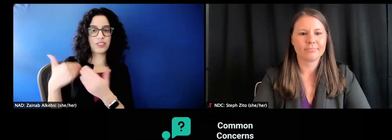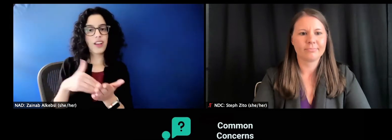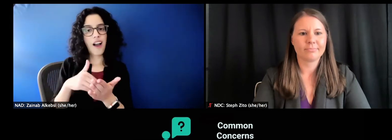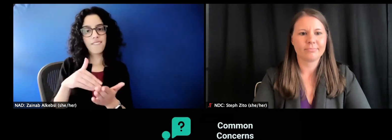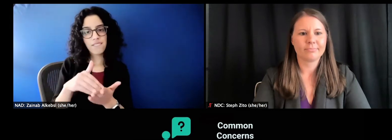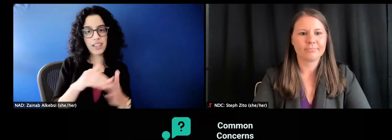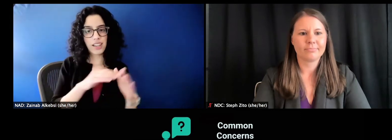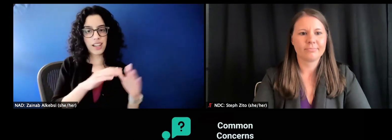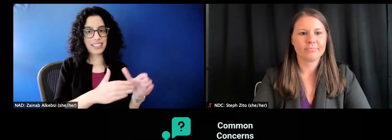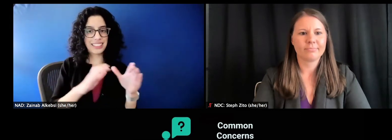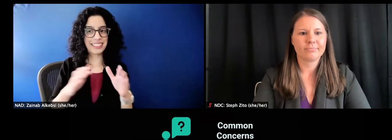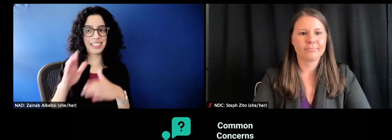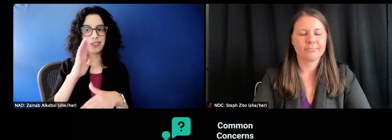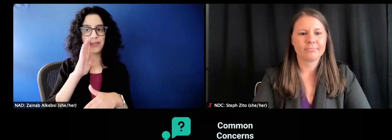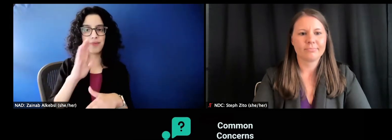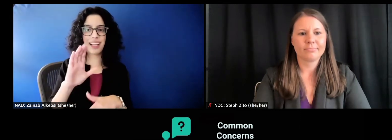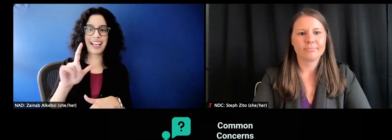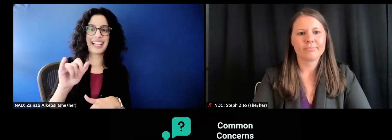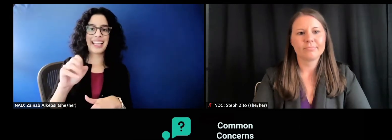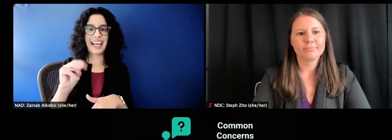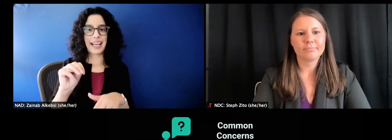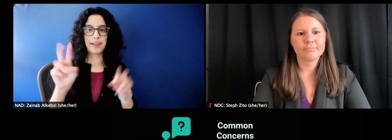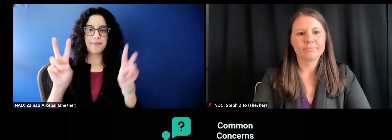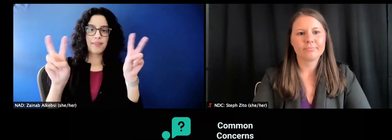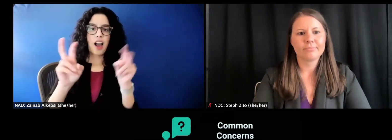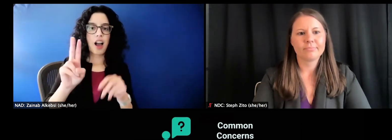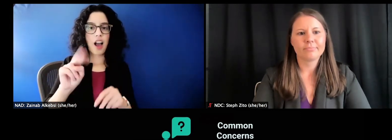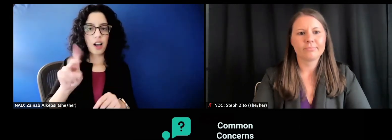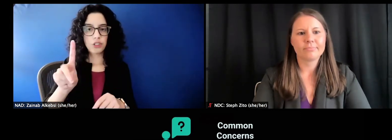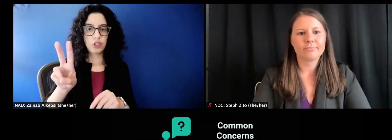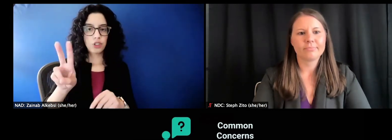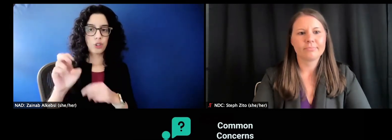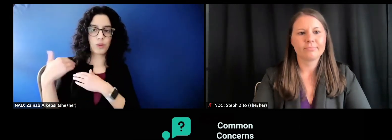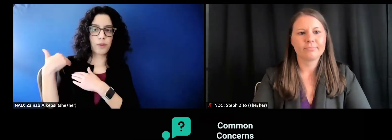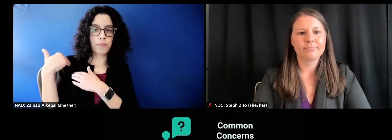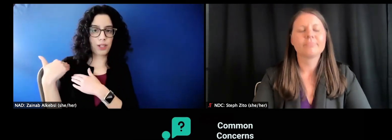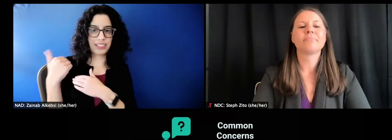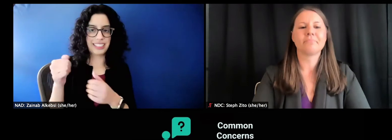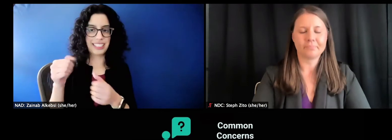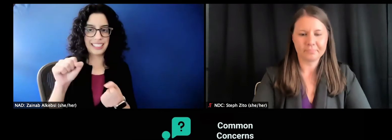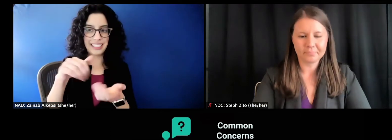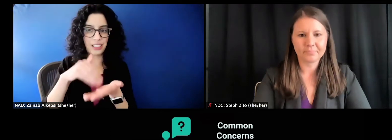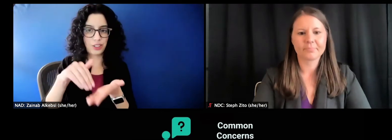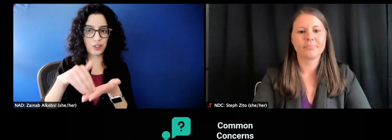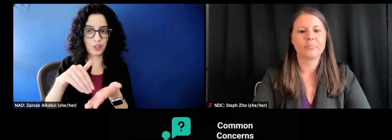often entities will claim undue burden as an excuse.